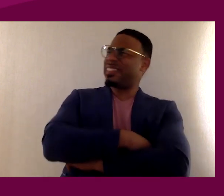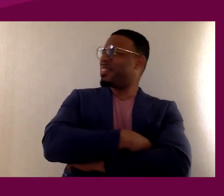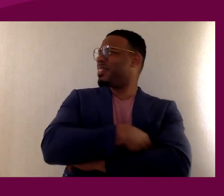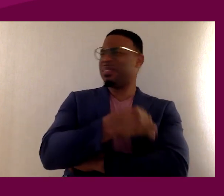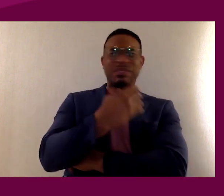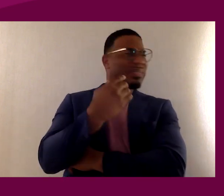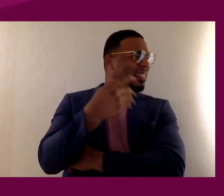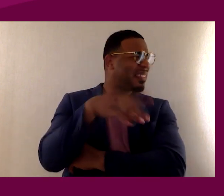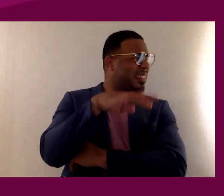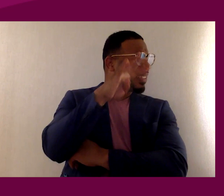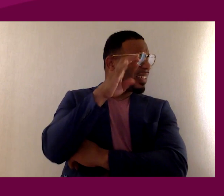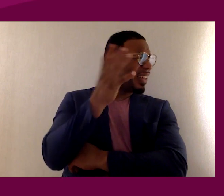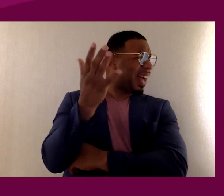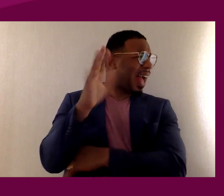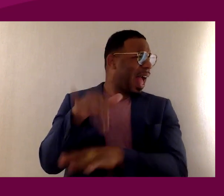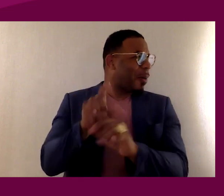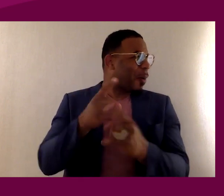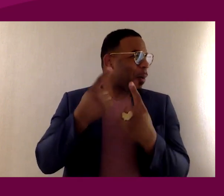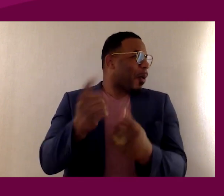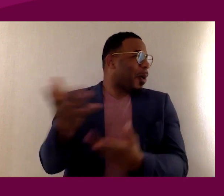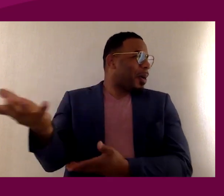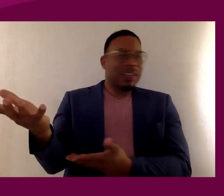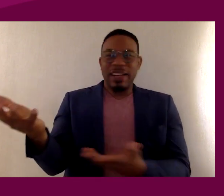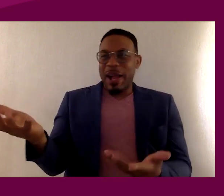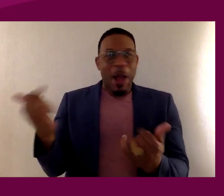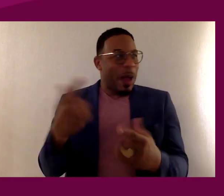it's a van, it's a U-Haul truck. And I'm thinking, all right,